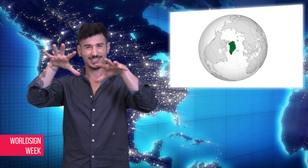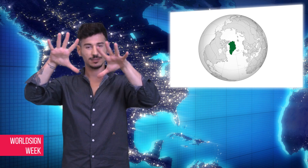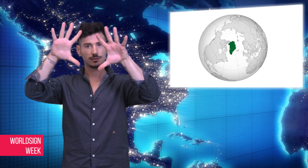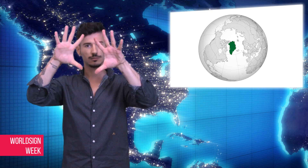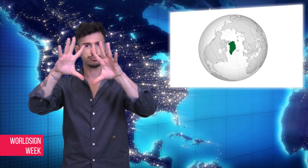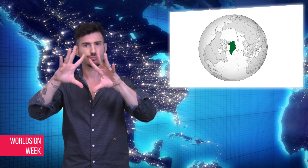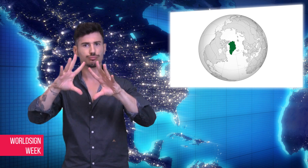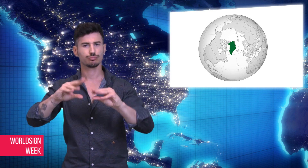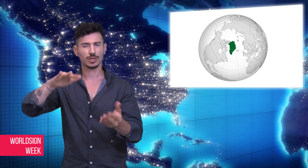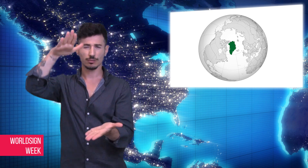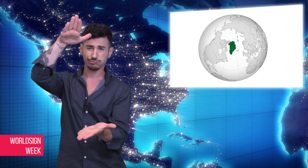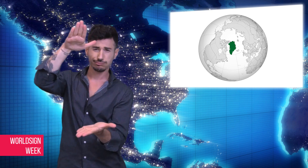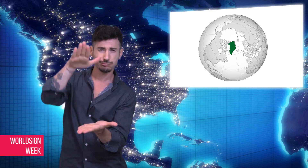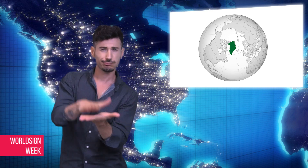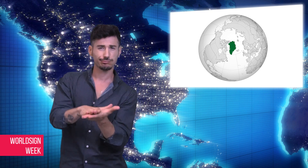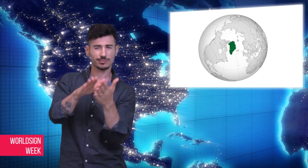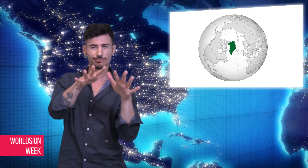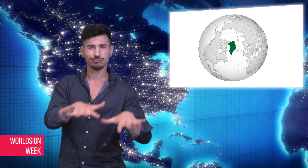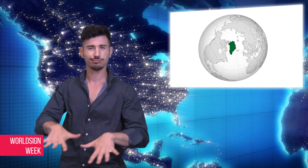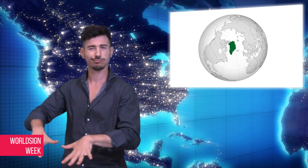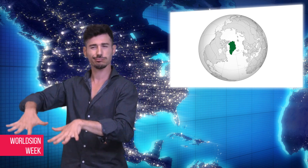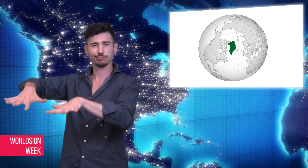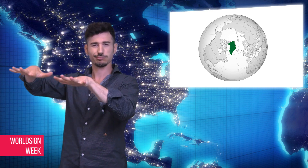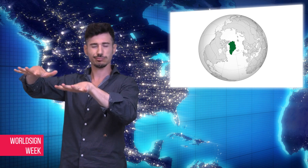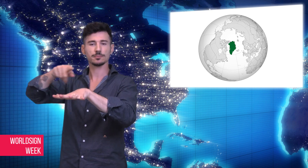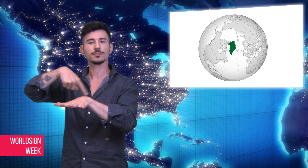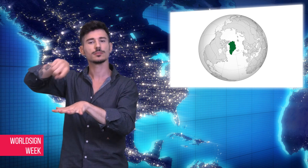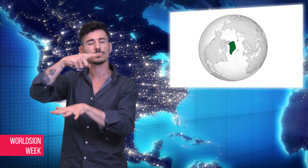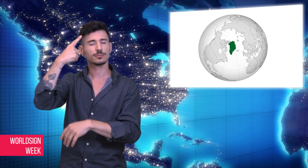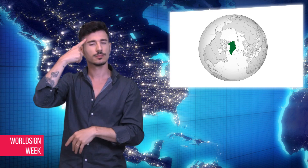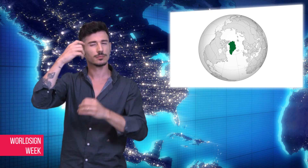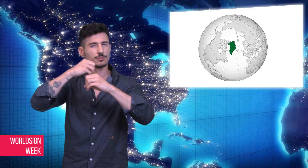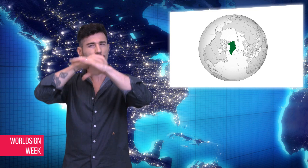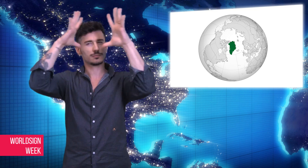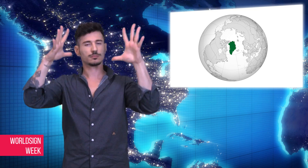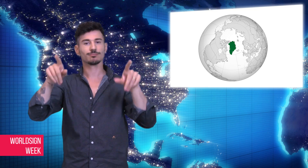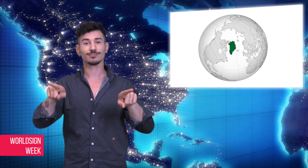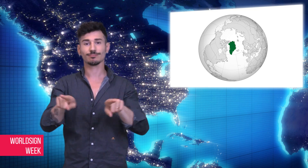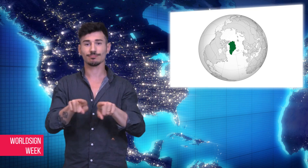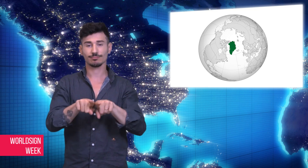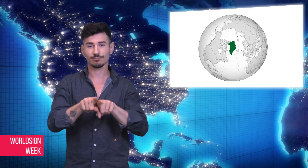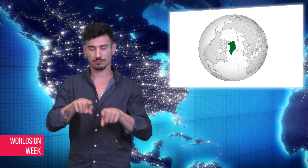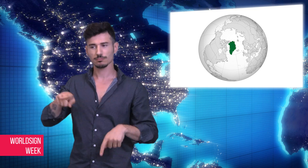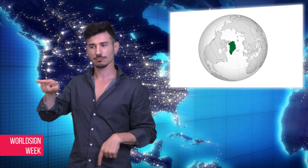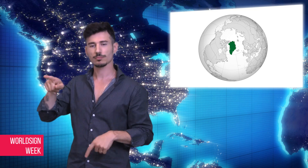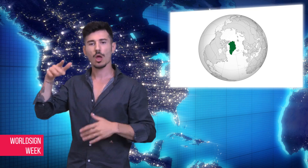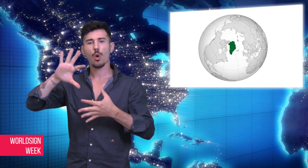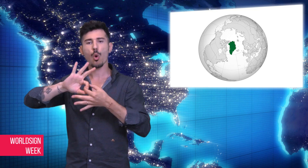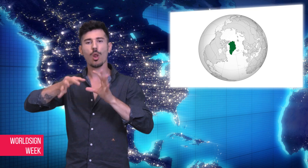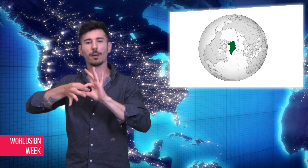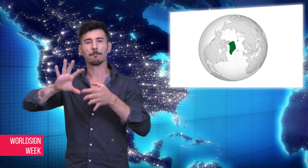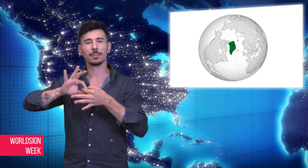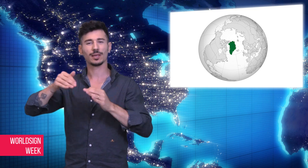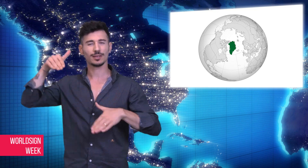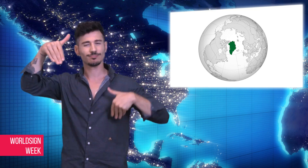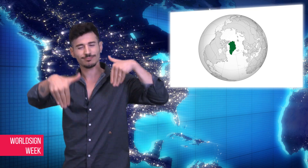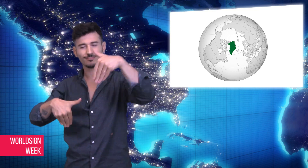1 billion tons of ice has melted on one single day alone last week.